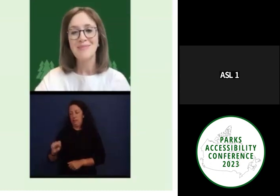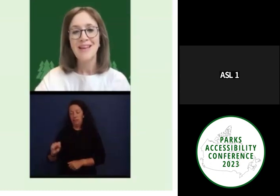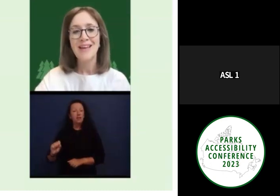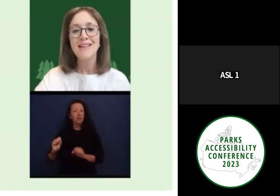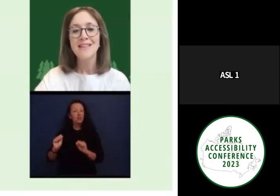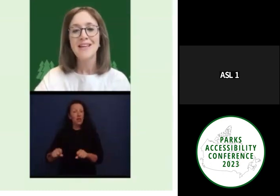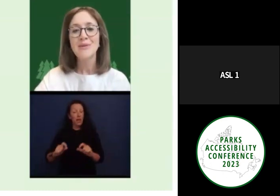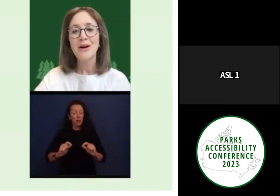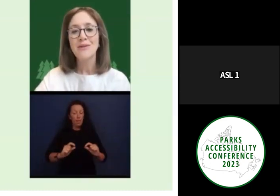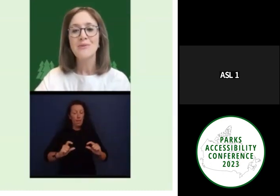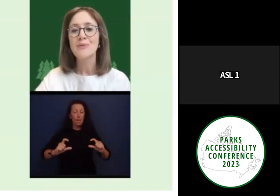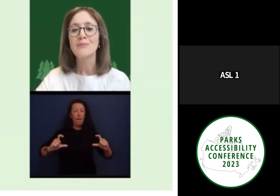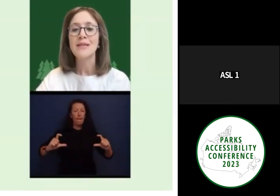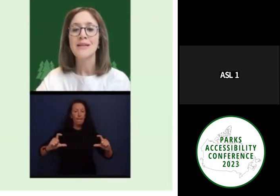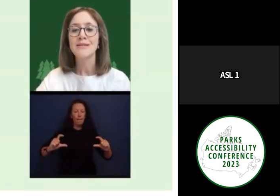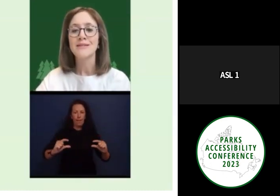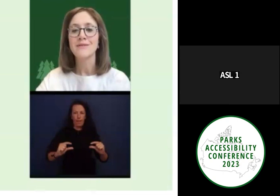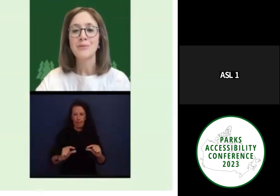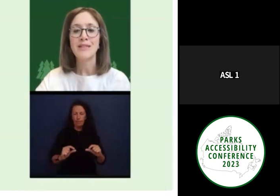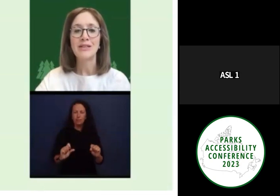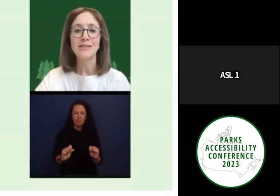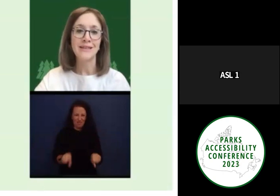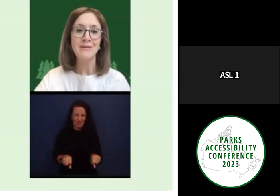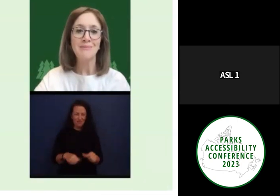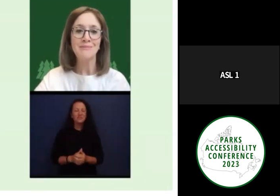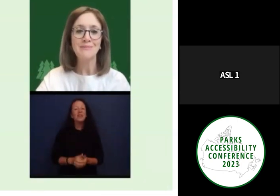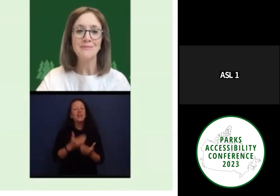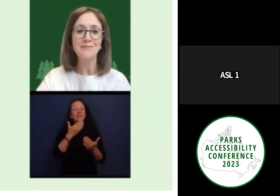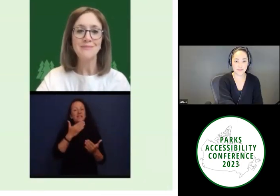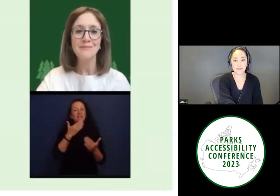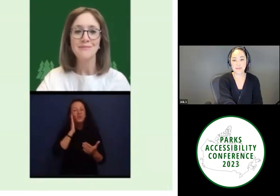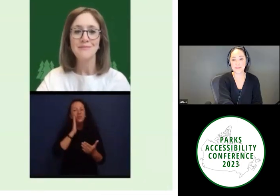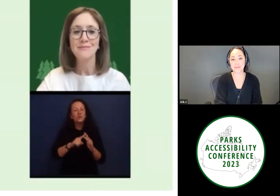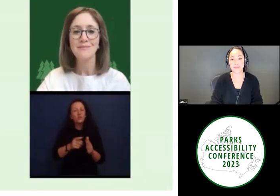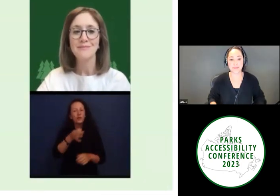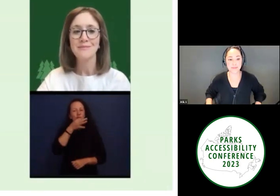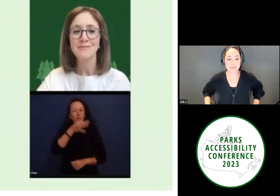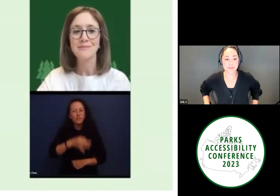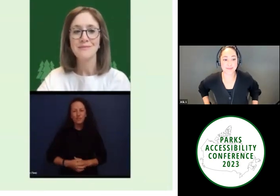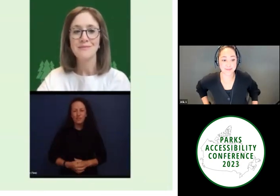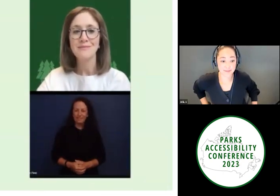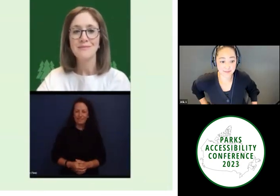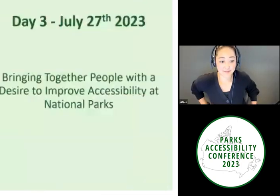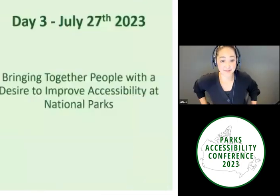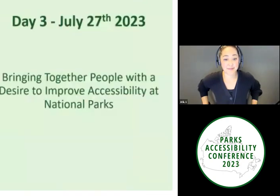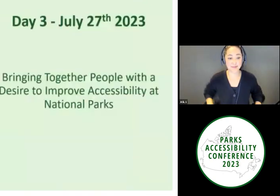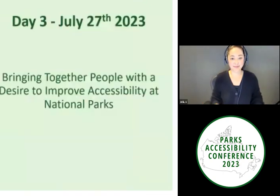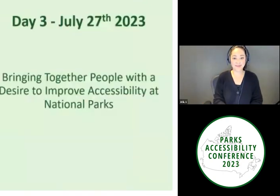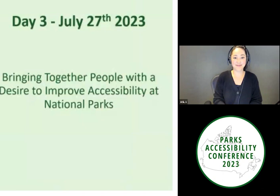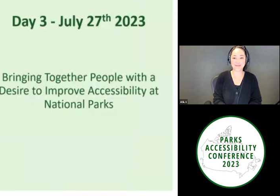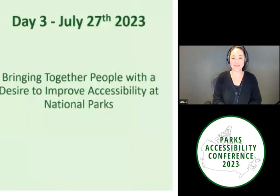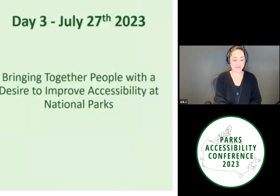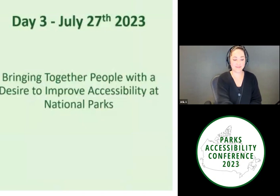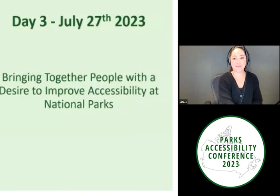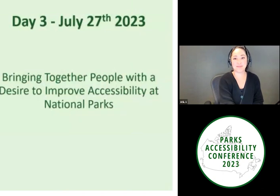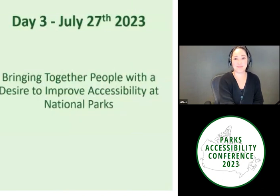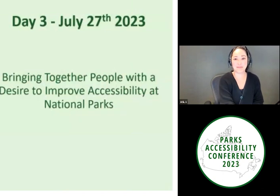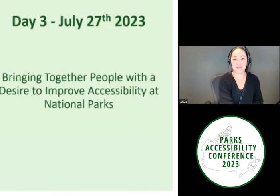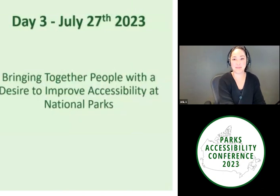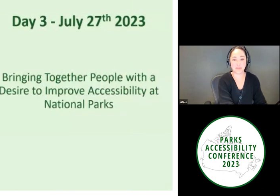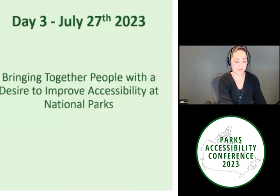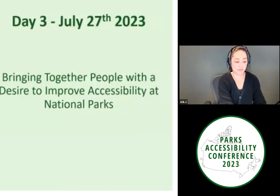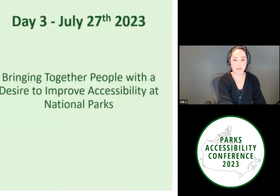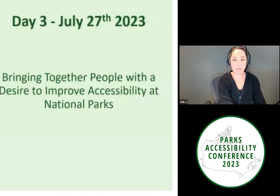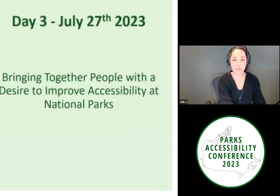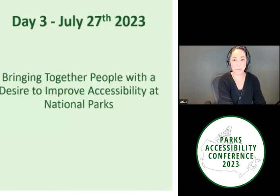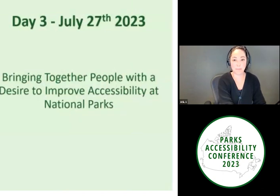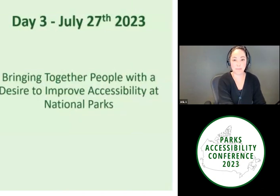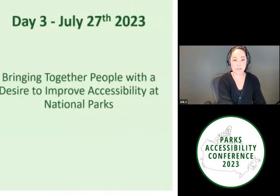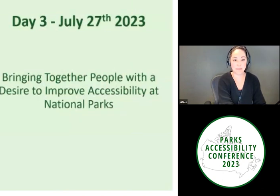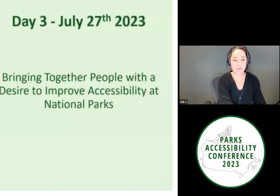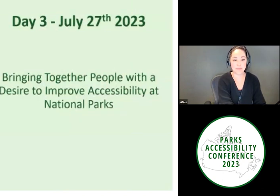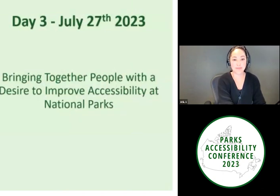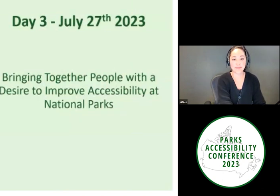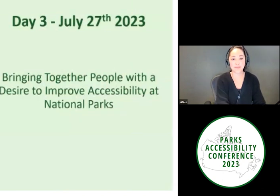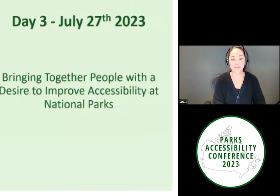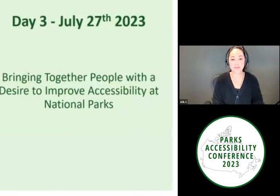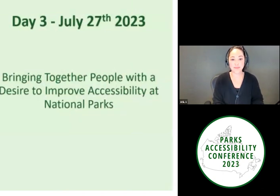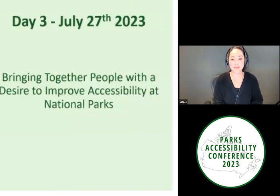Thank you. We will begin momentarily.